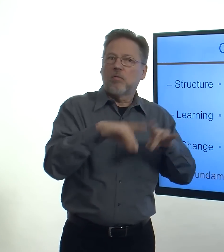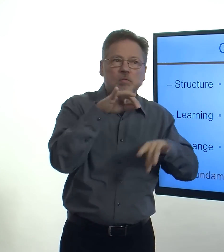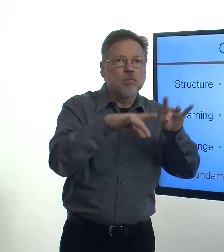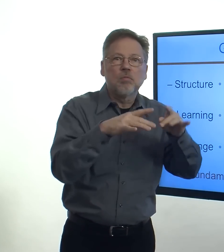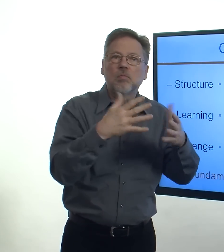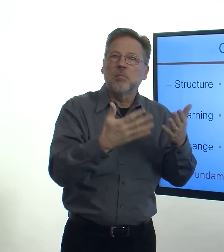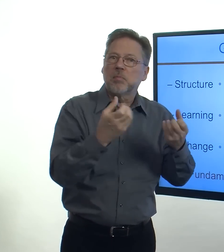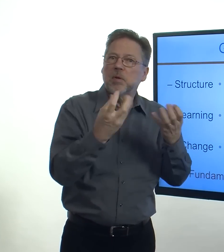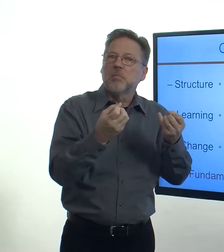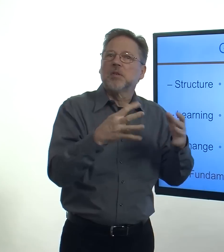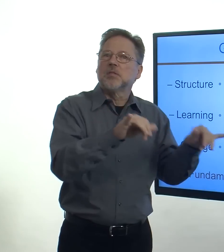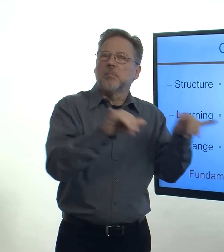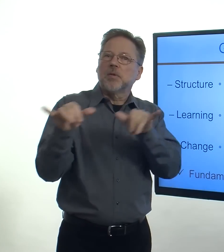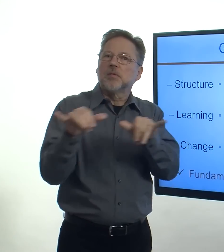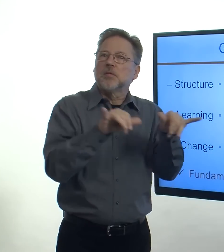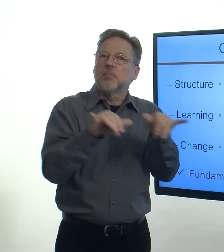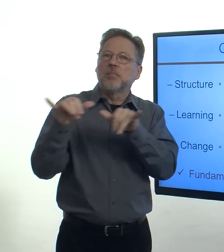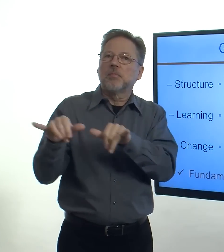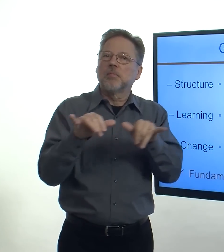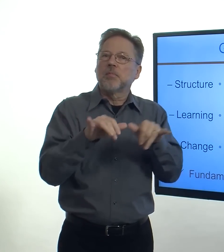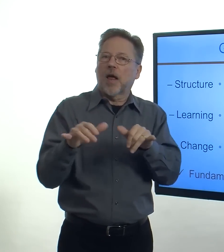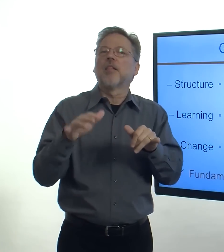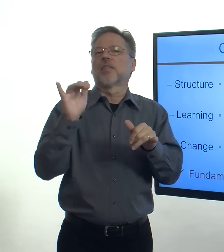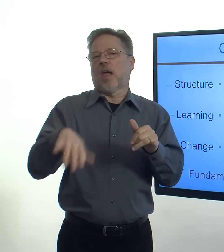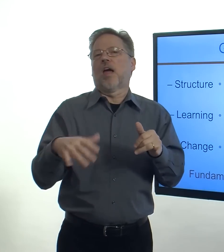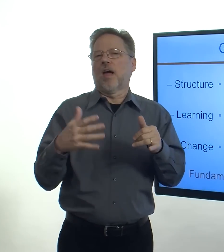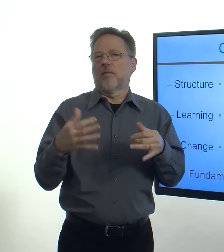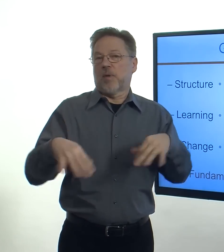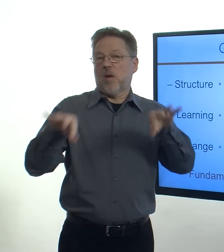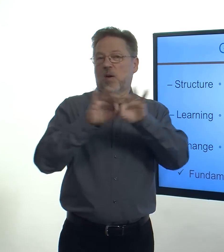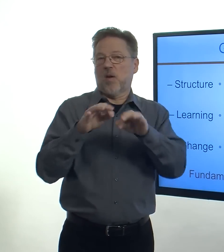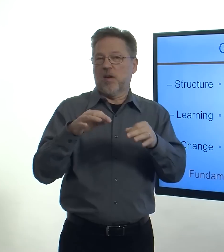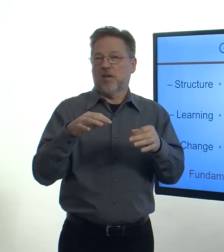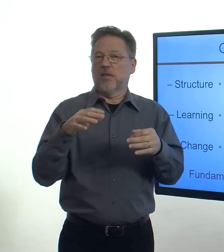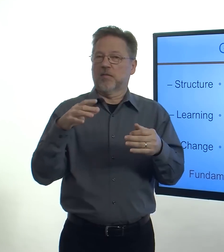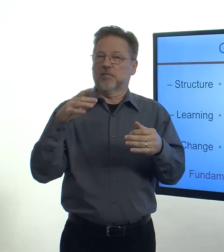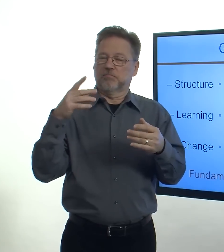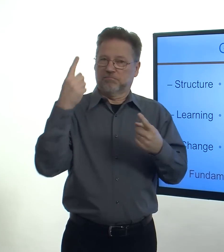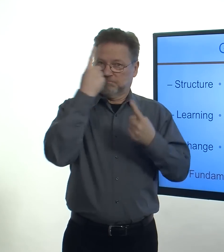Or, we may find that many principles are the same as those found in spoken languages. This